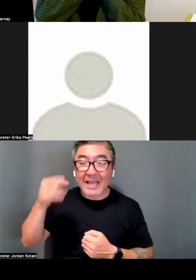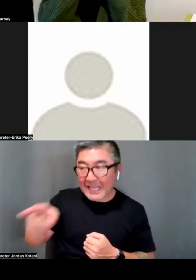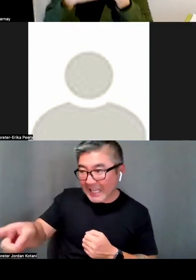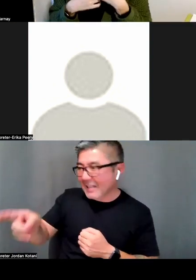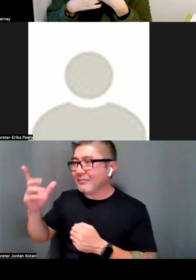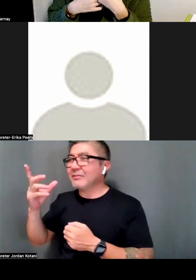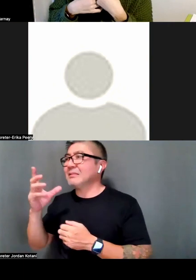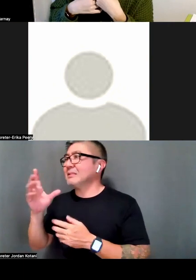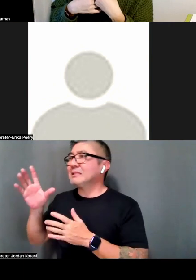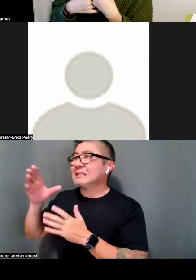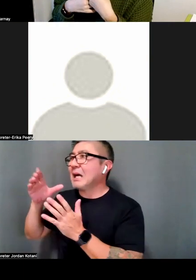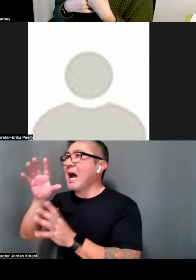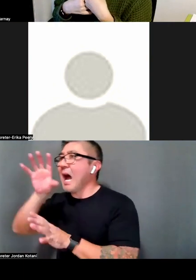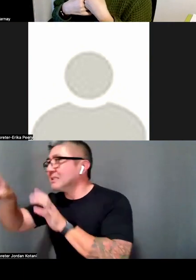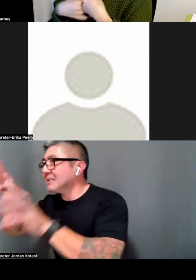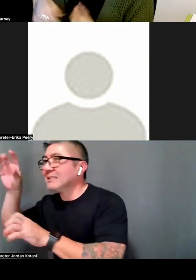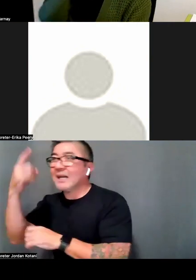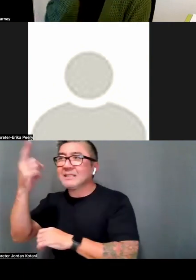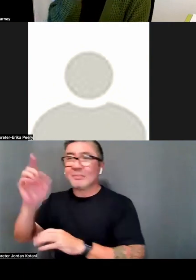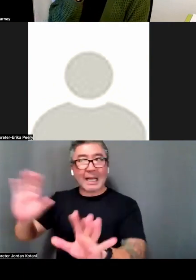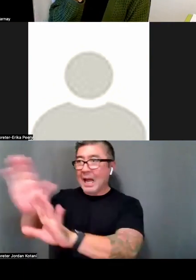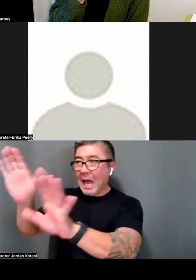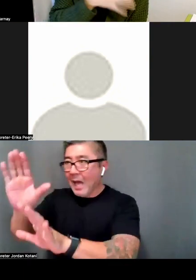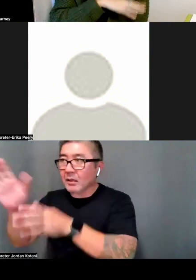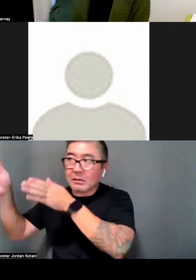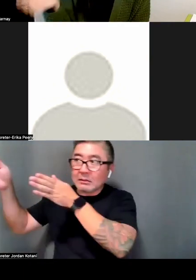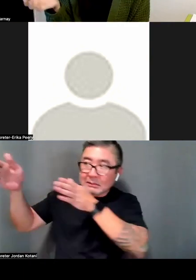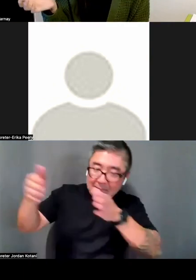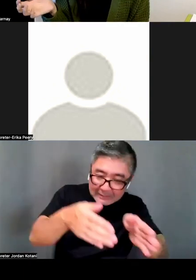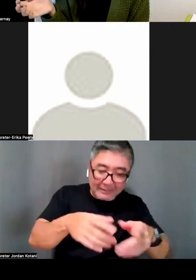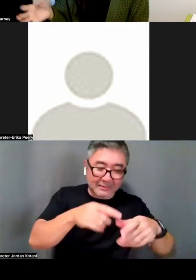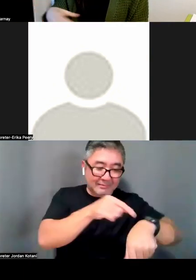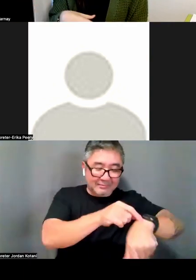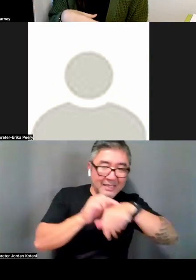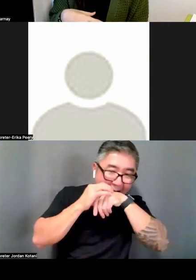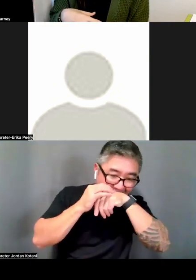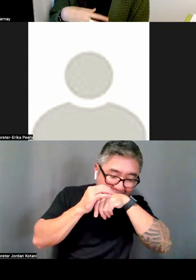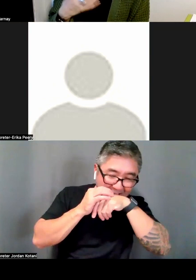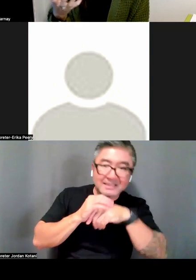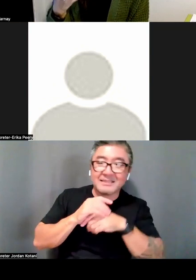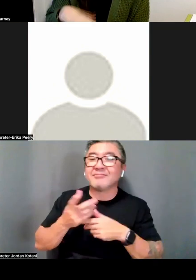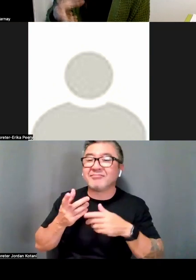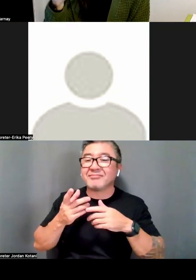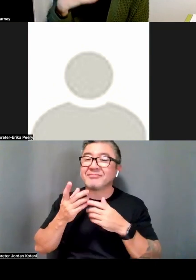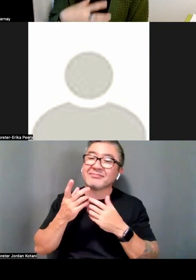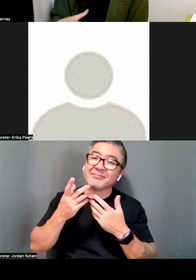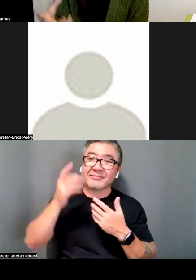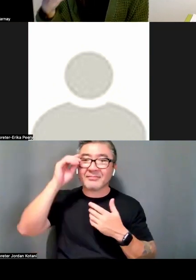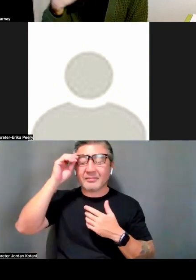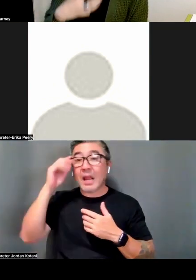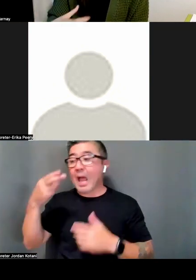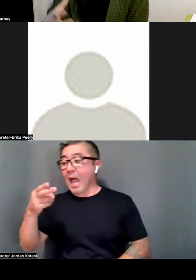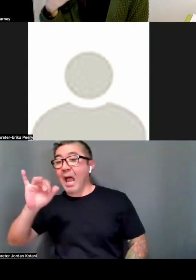that there's a safe allowable object for chewing. Hypersensitivity, oral stimulation, try to